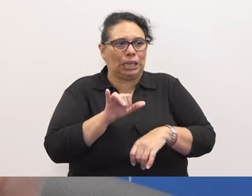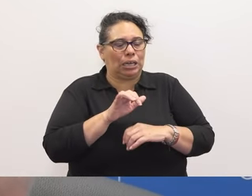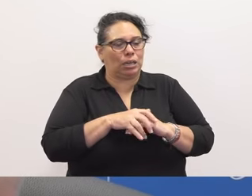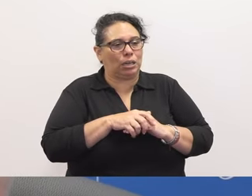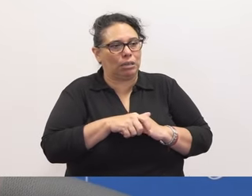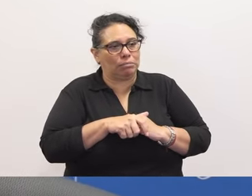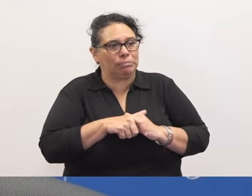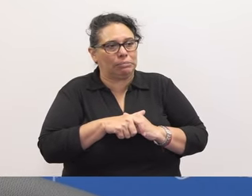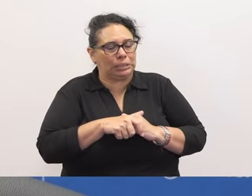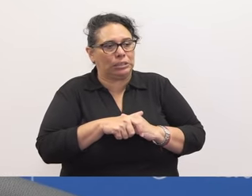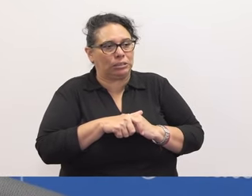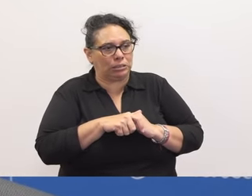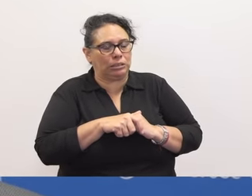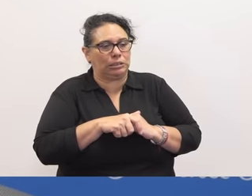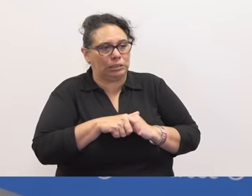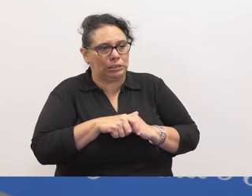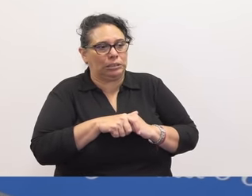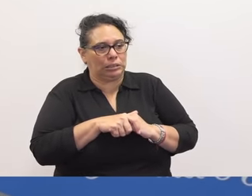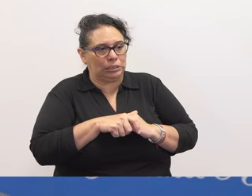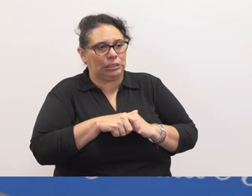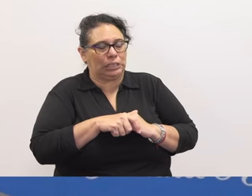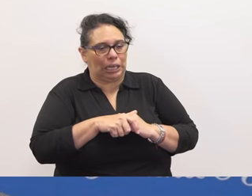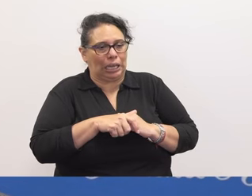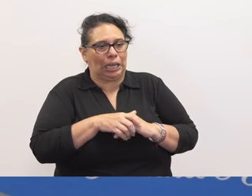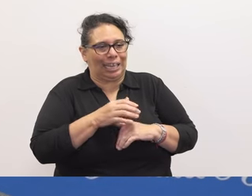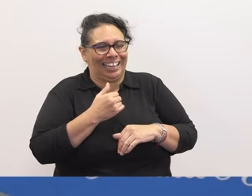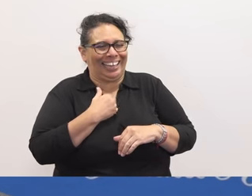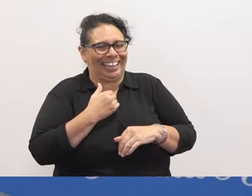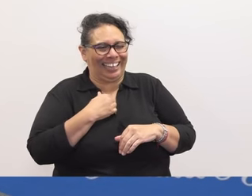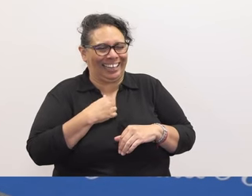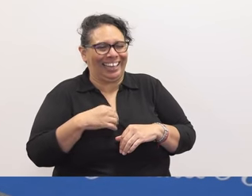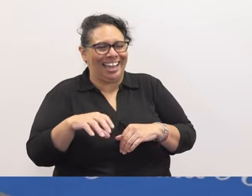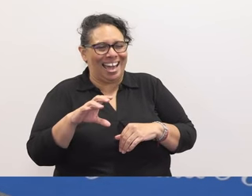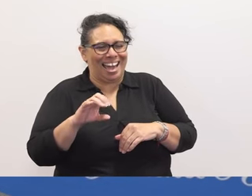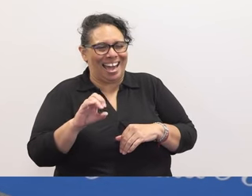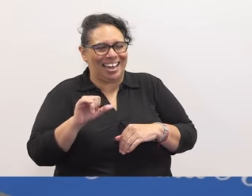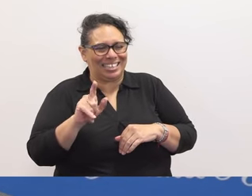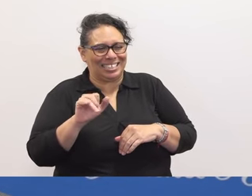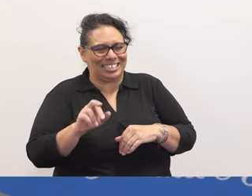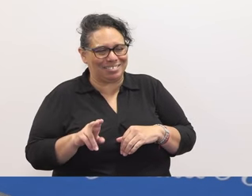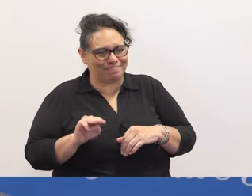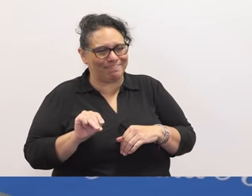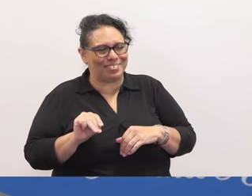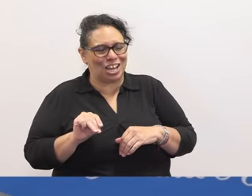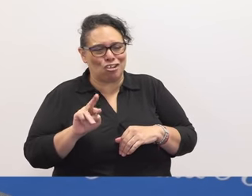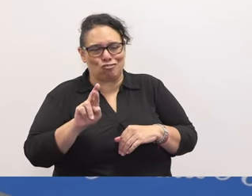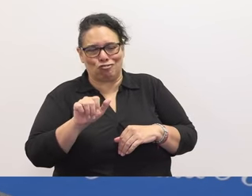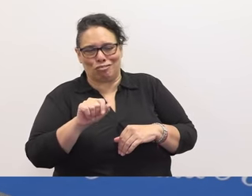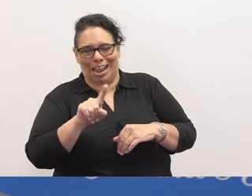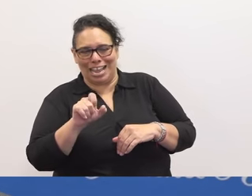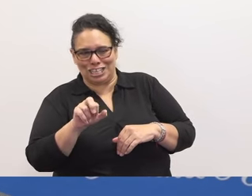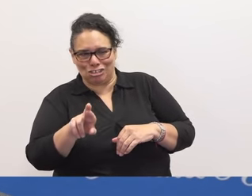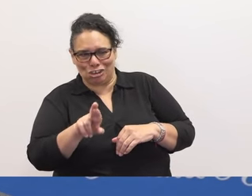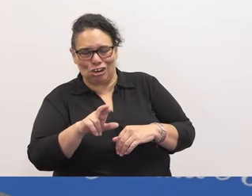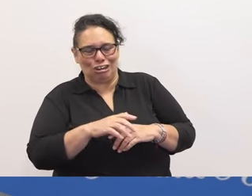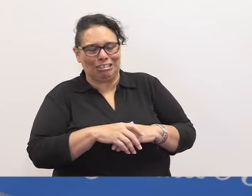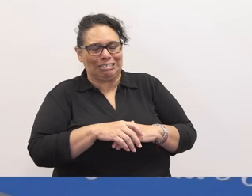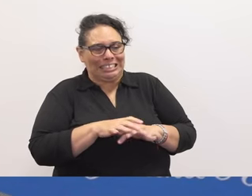And so this is my Occam's razor, you know, this the simplest explanation that you can come up with